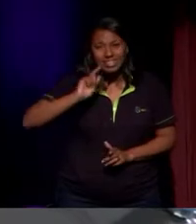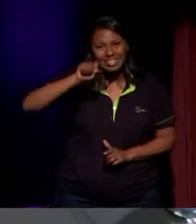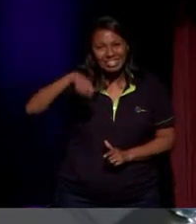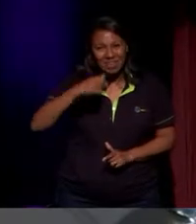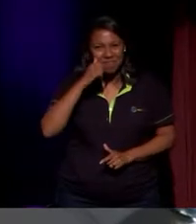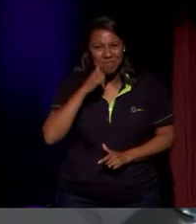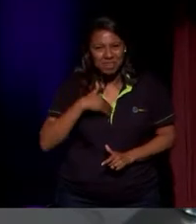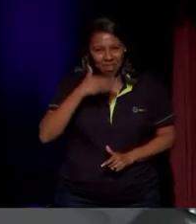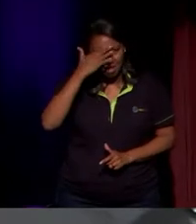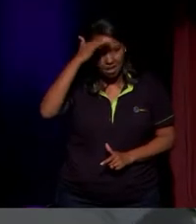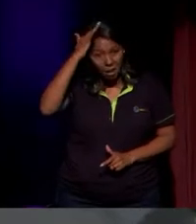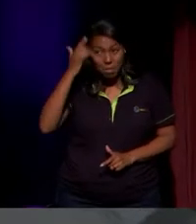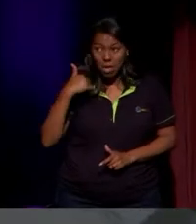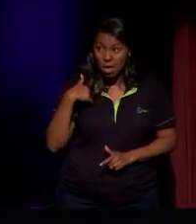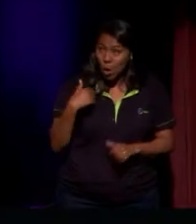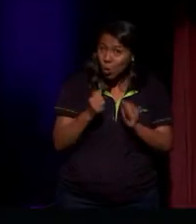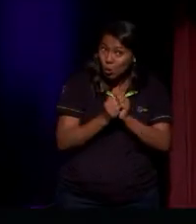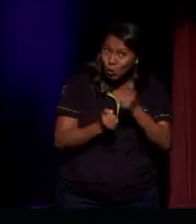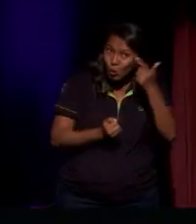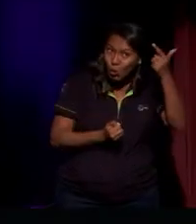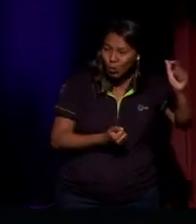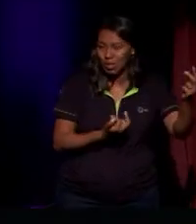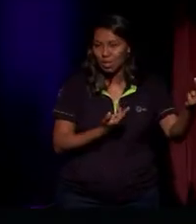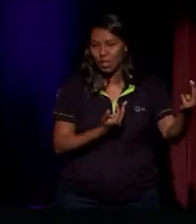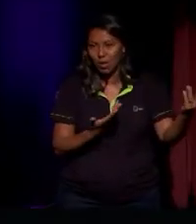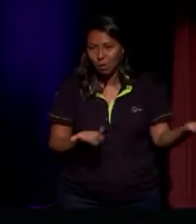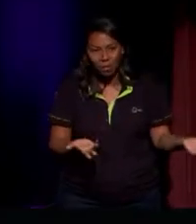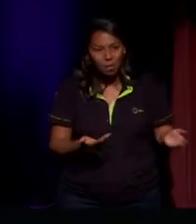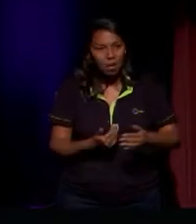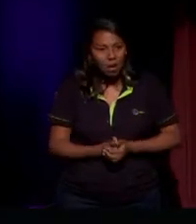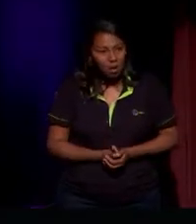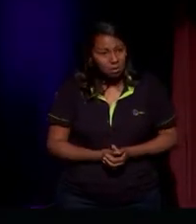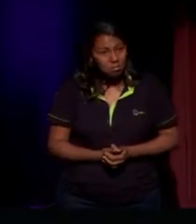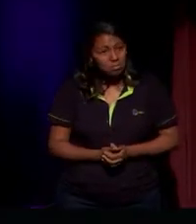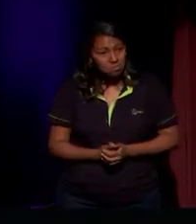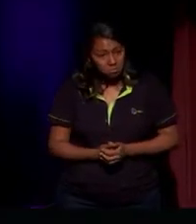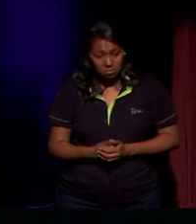I, and many others like myself, have higher education,